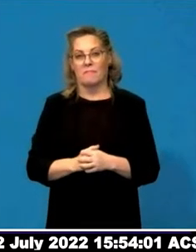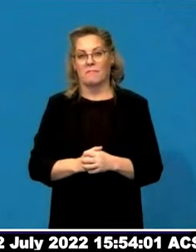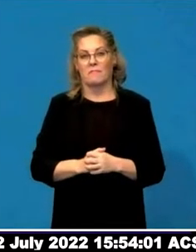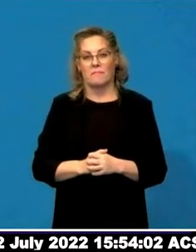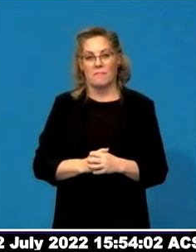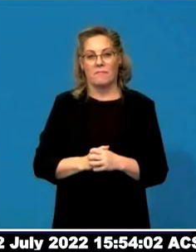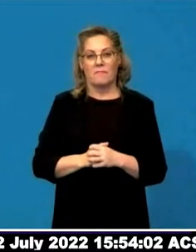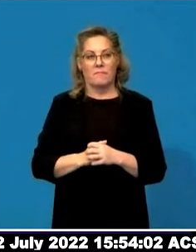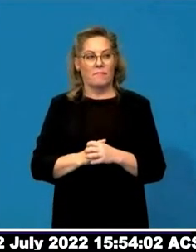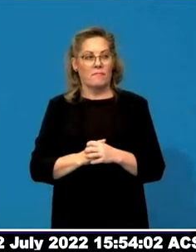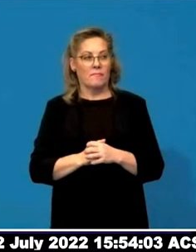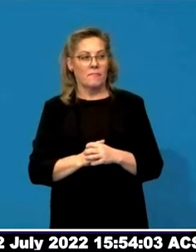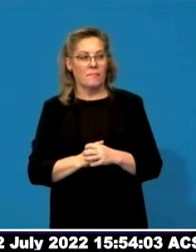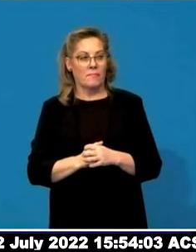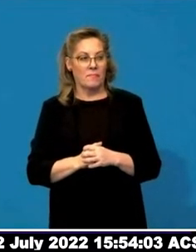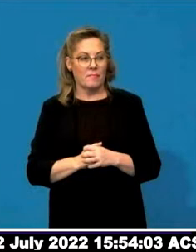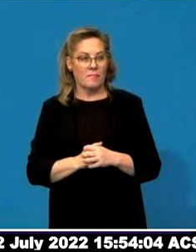My name? I think it's like your name and -